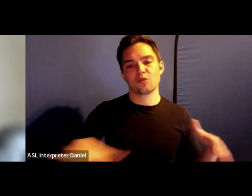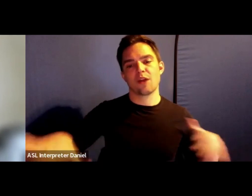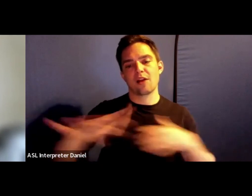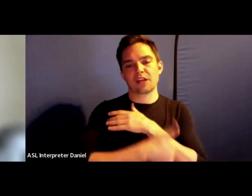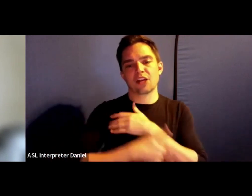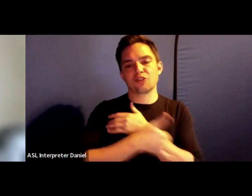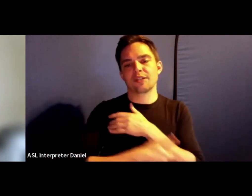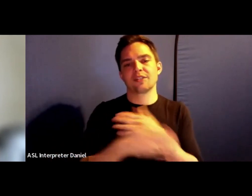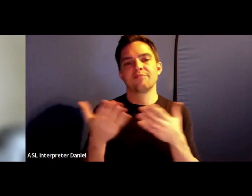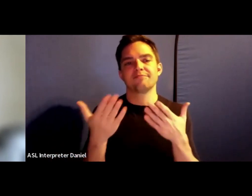everybody.